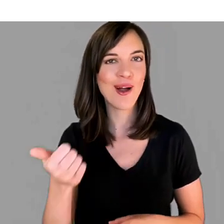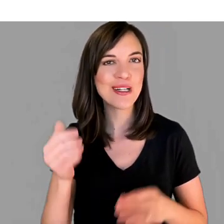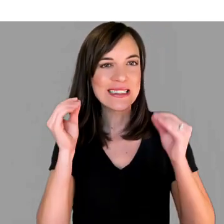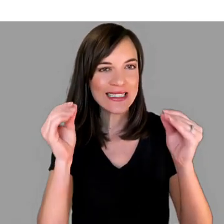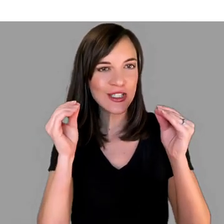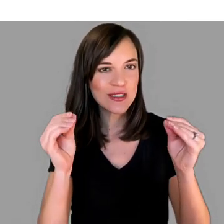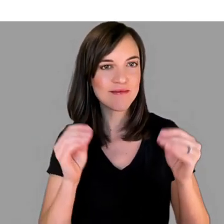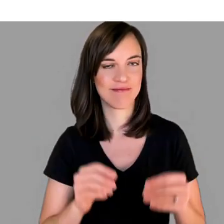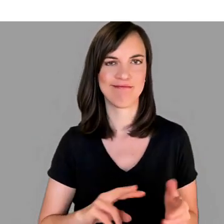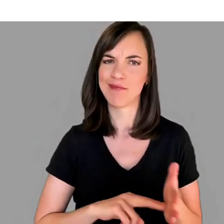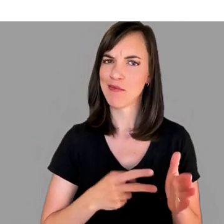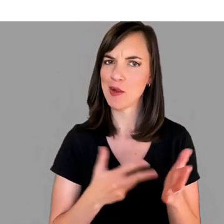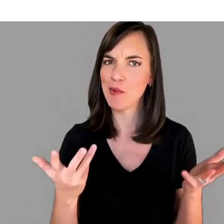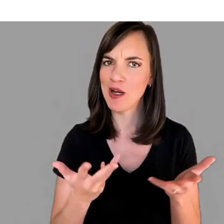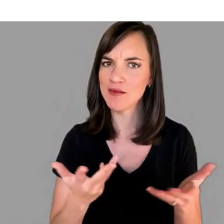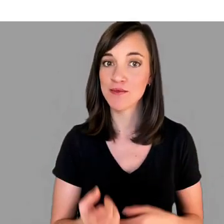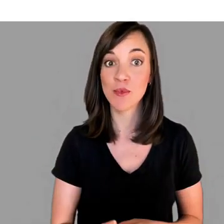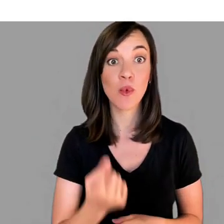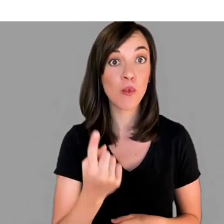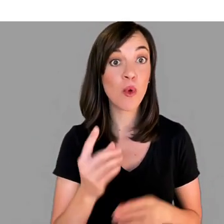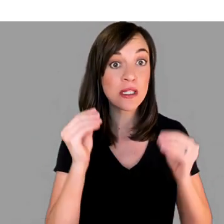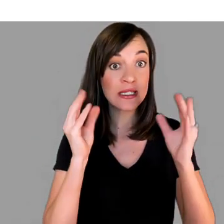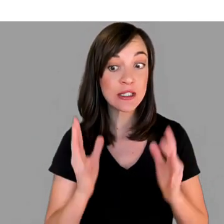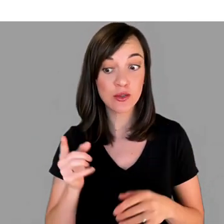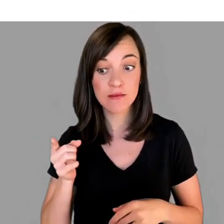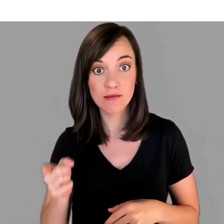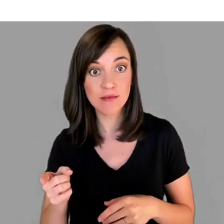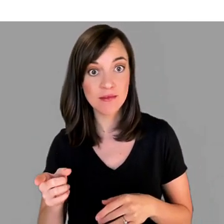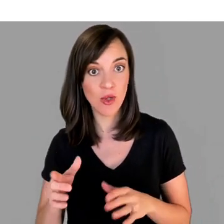Alternative teaching. One teacher works with the large class,